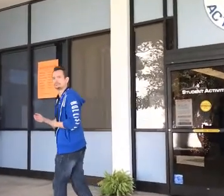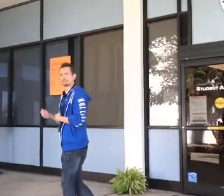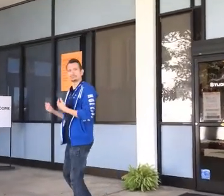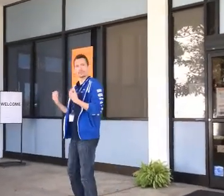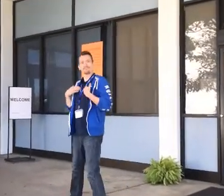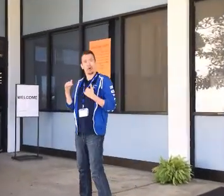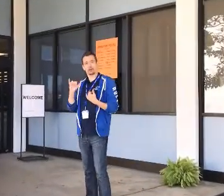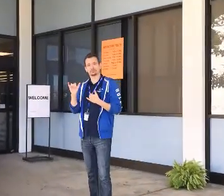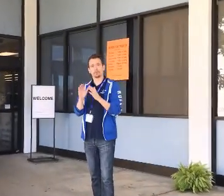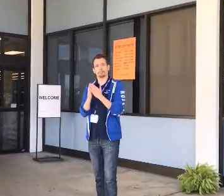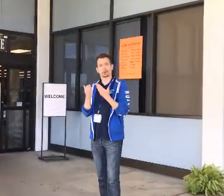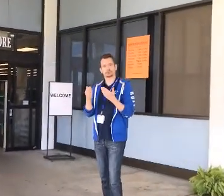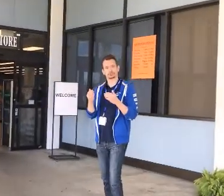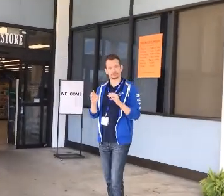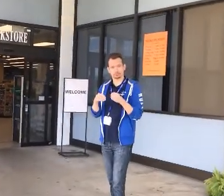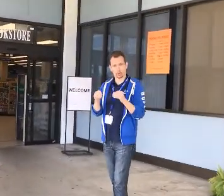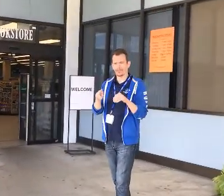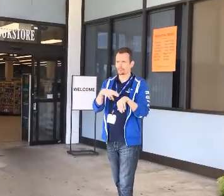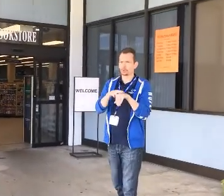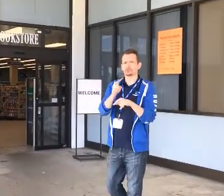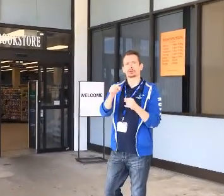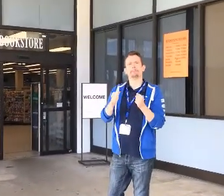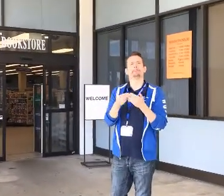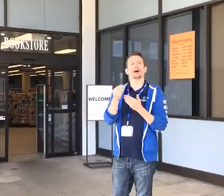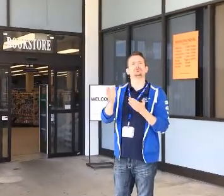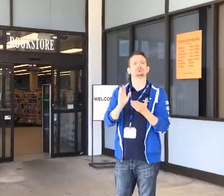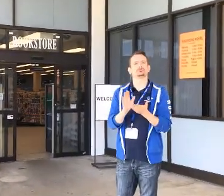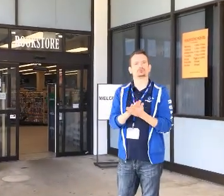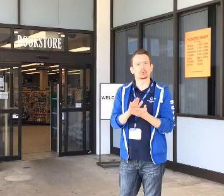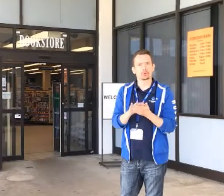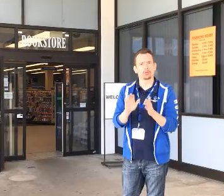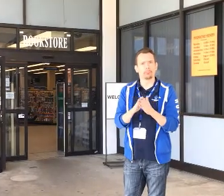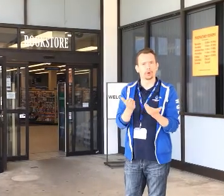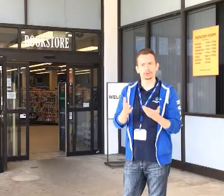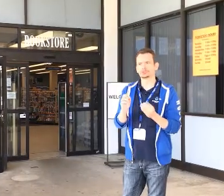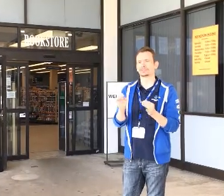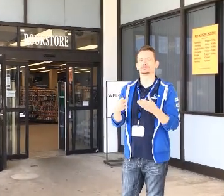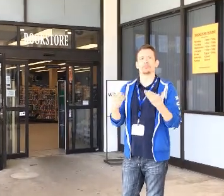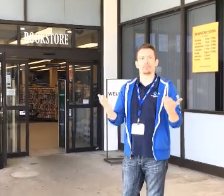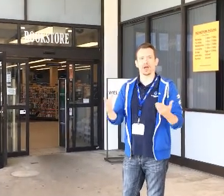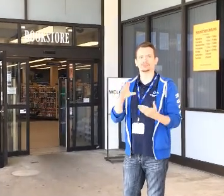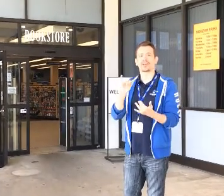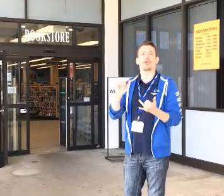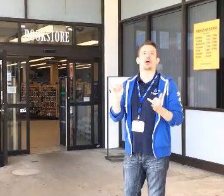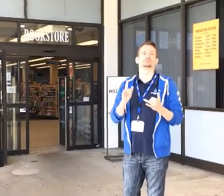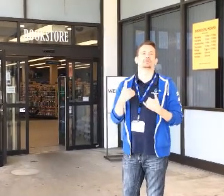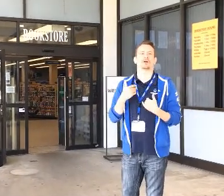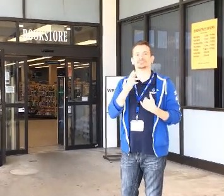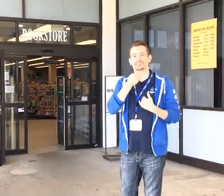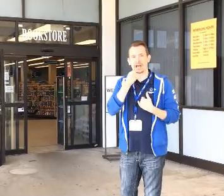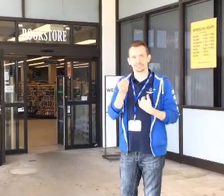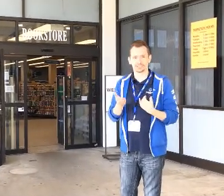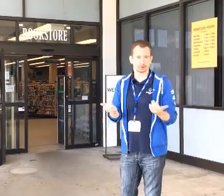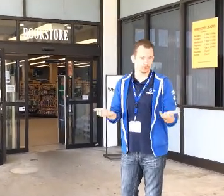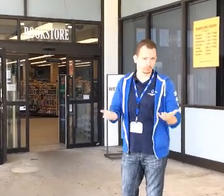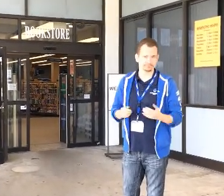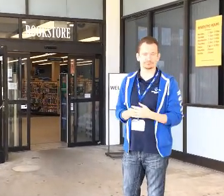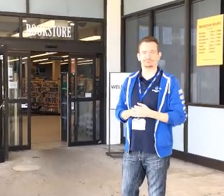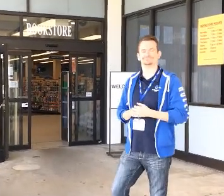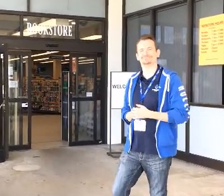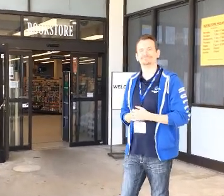Bookstore is also over here. Of course, you can buy books, supplies and snacks.